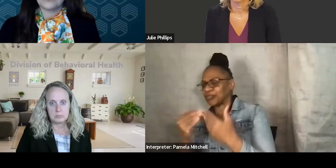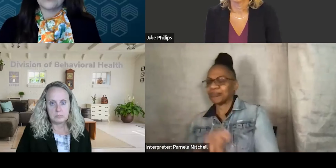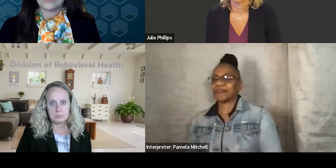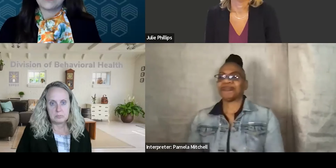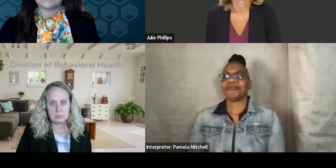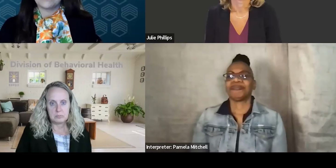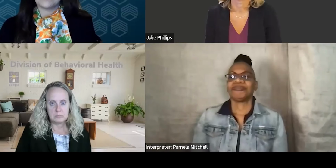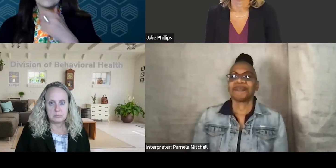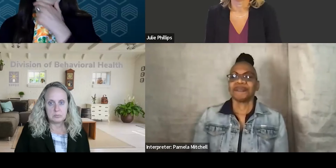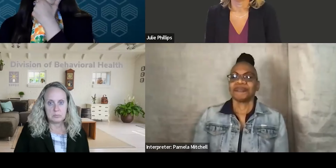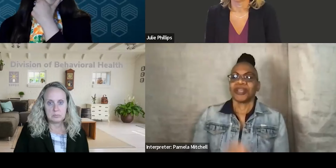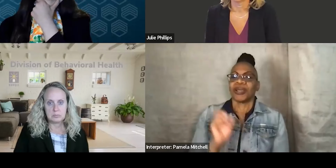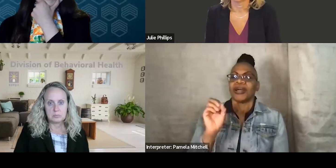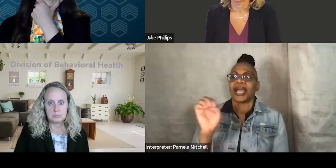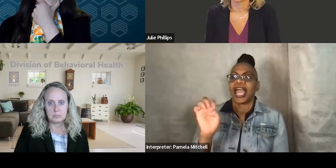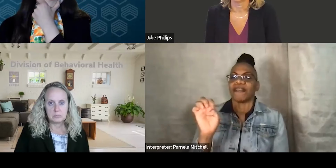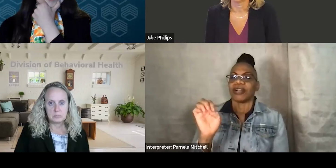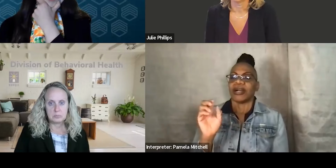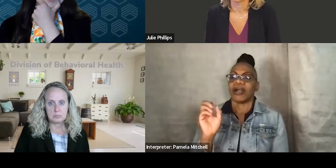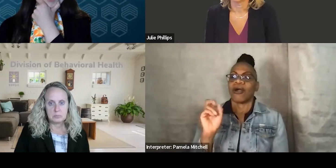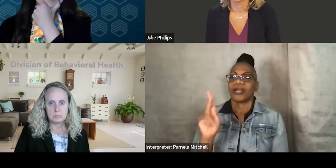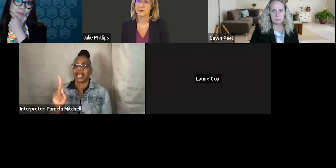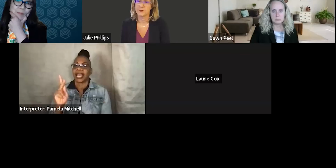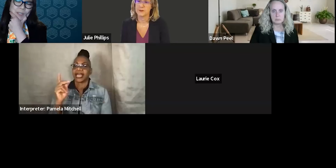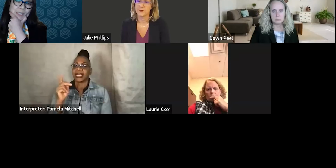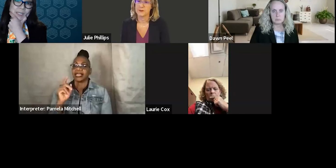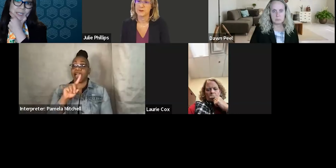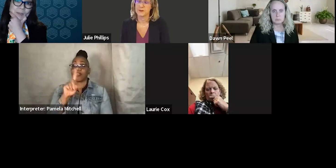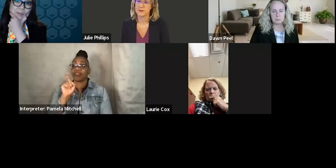Okay, so this is for, let's see.